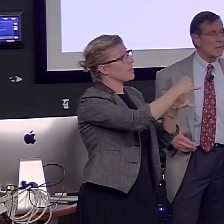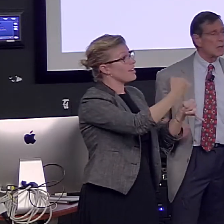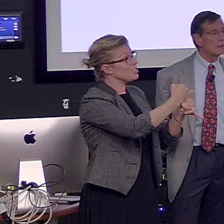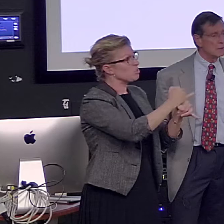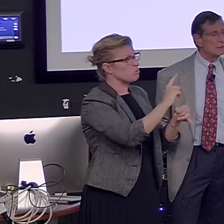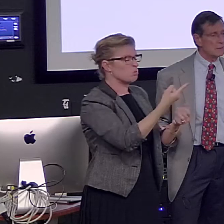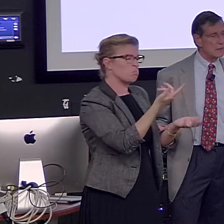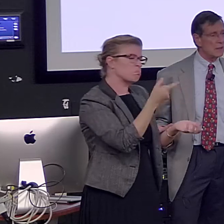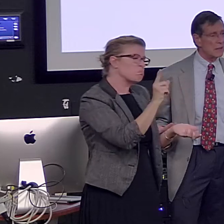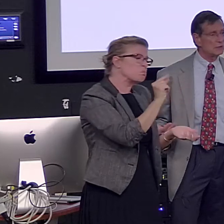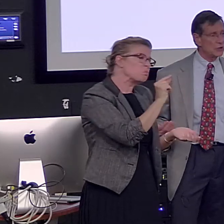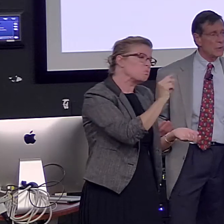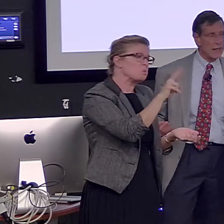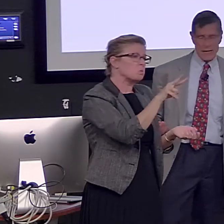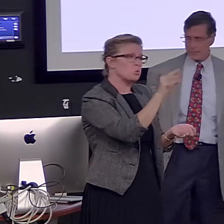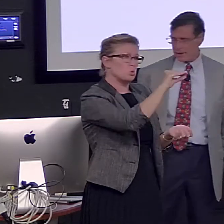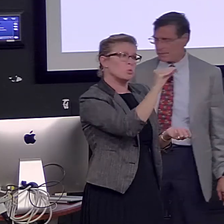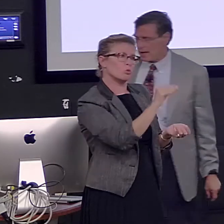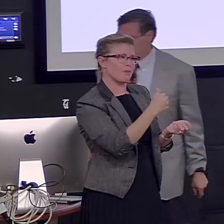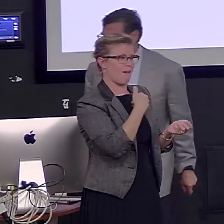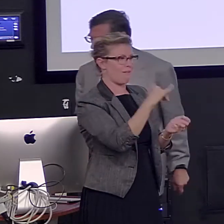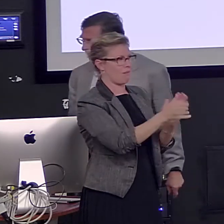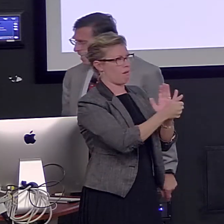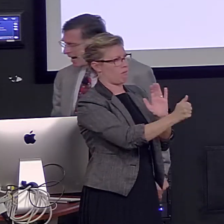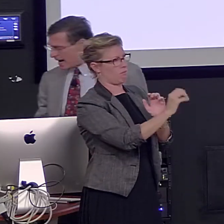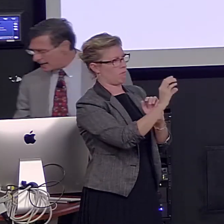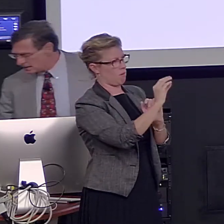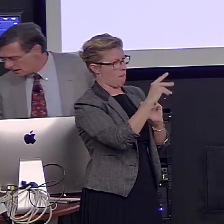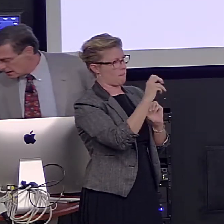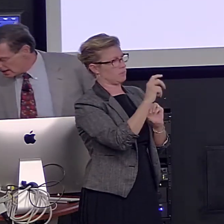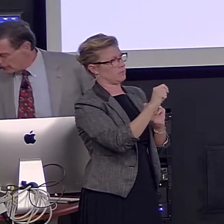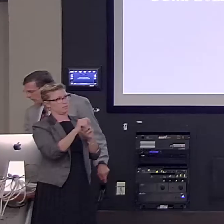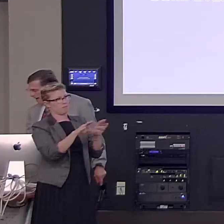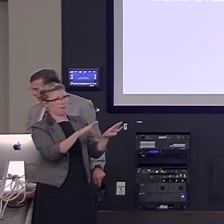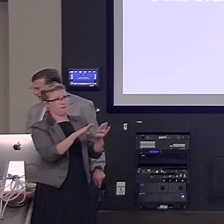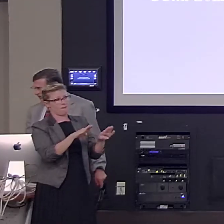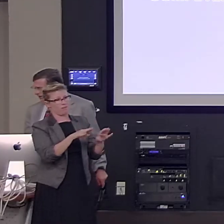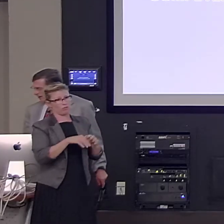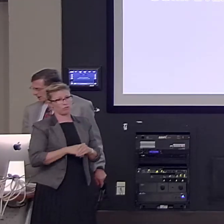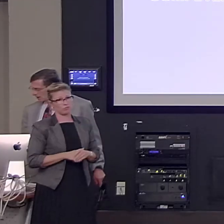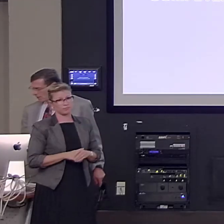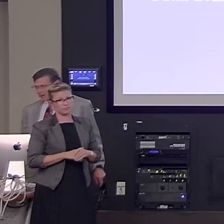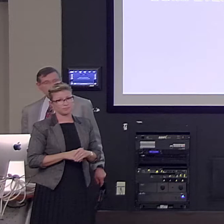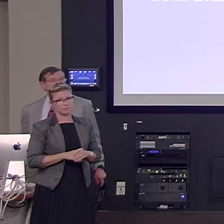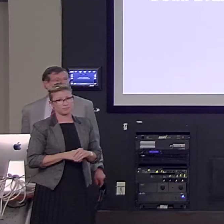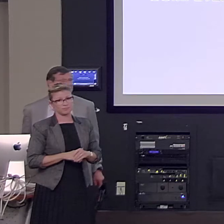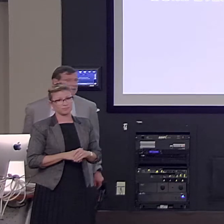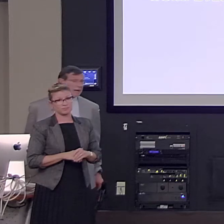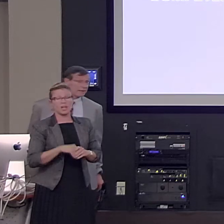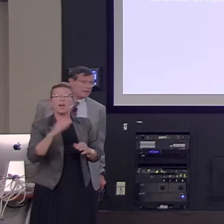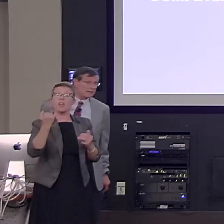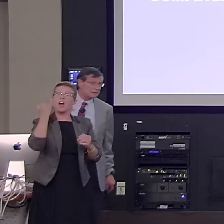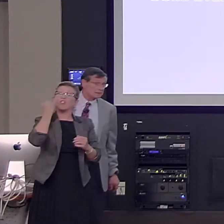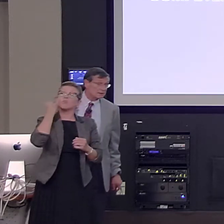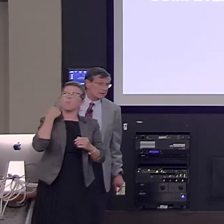are showing confident behavior. And if we asked whether or not timing is a factor here,